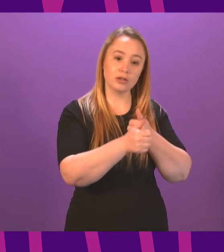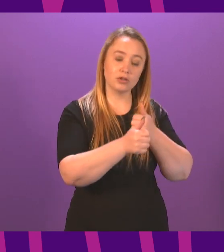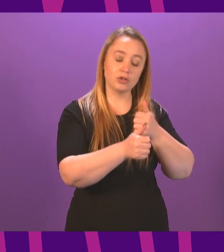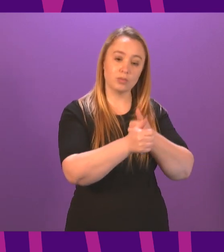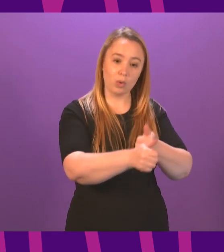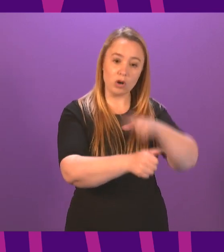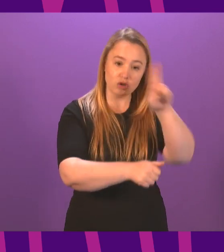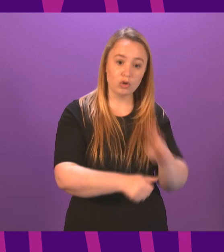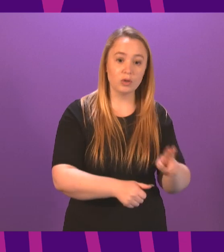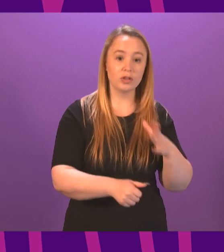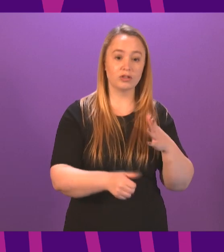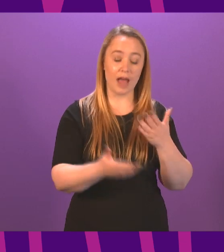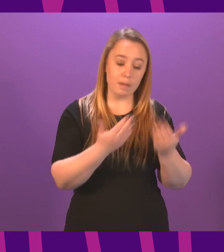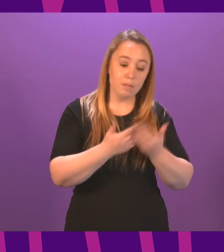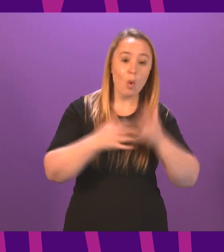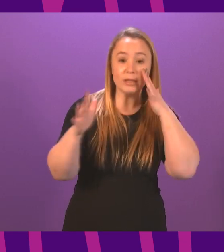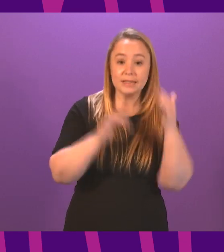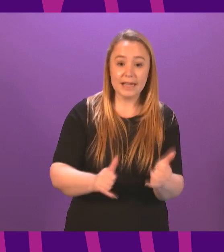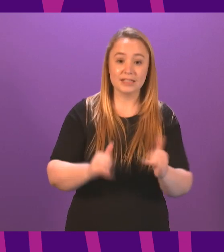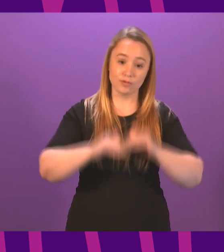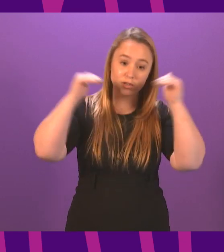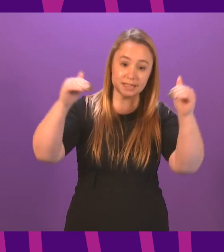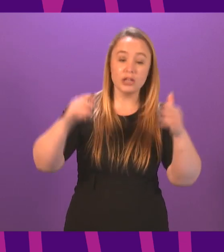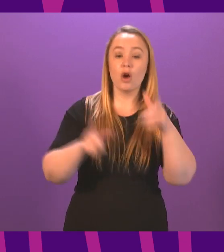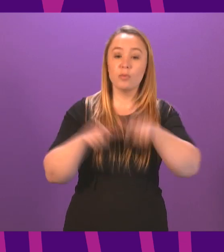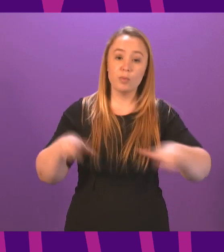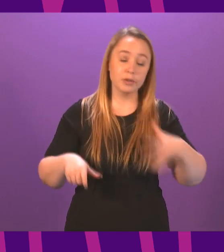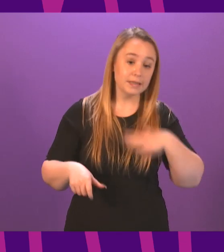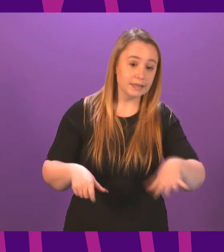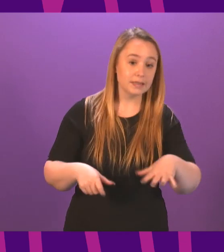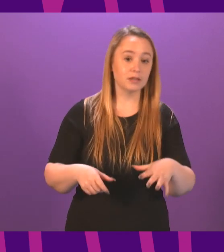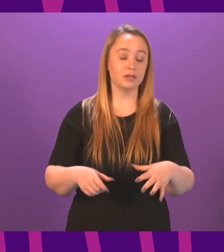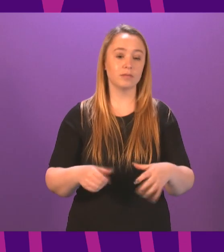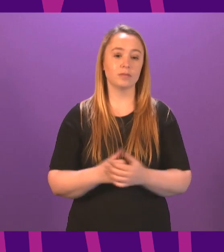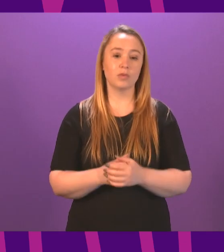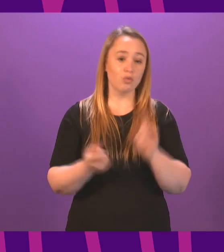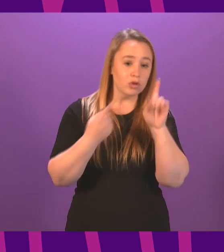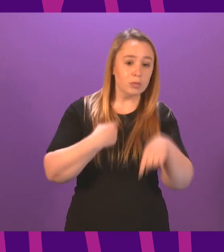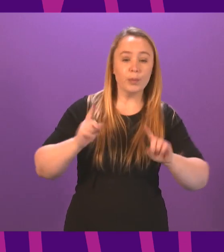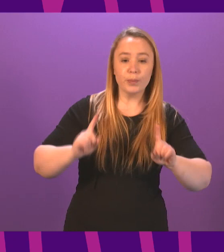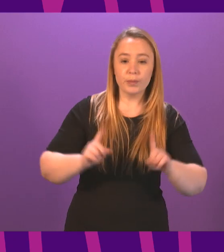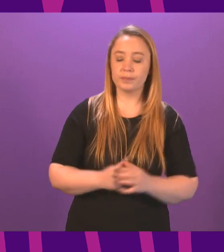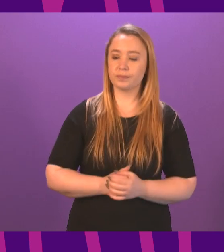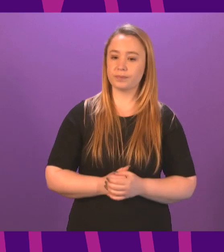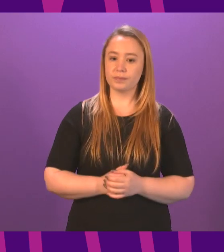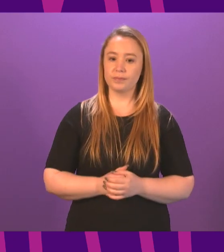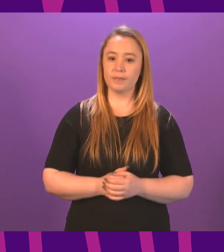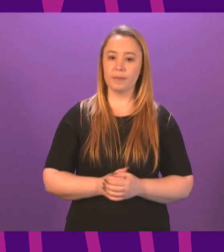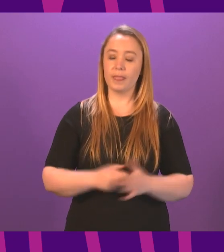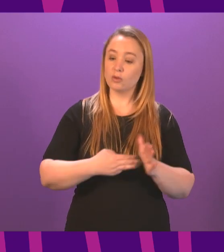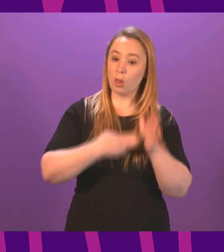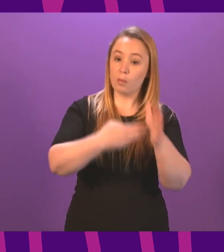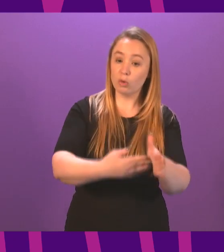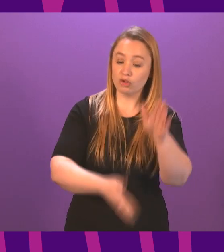The First Minister (Nicola Sturgeon): We will consider the terms of the motion that